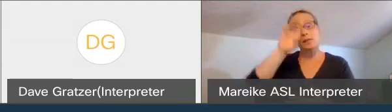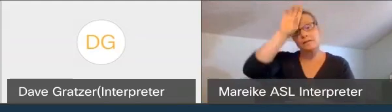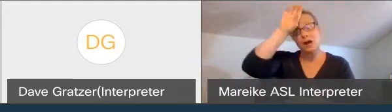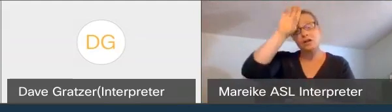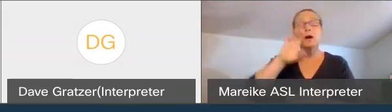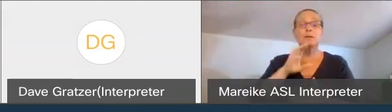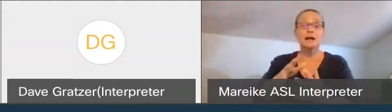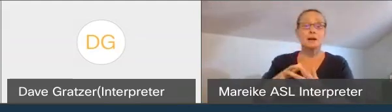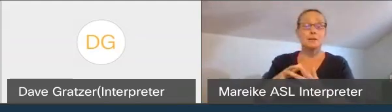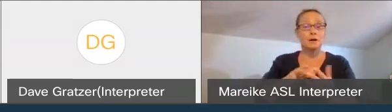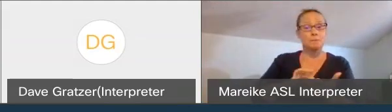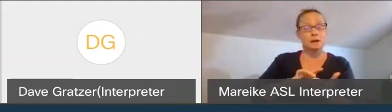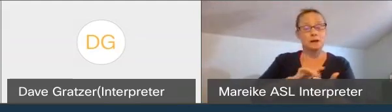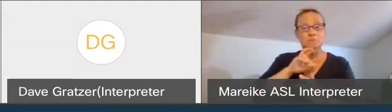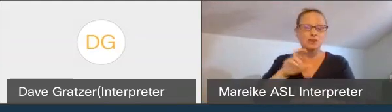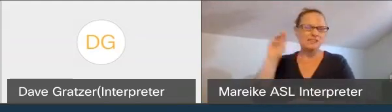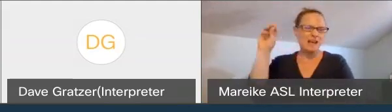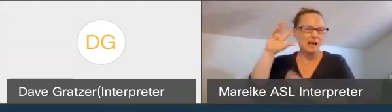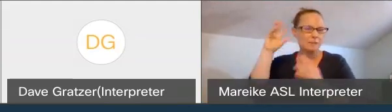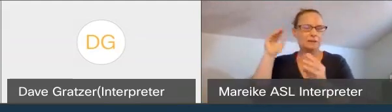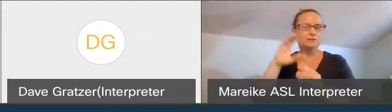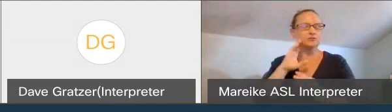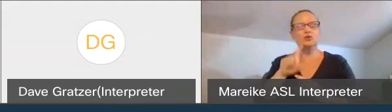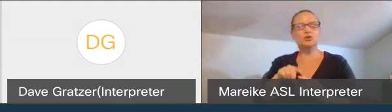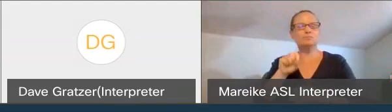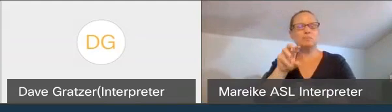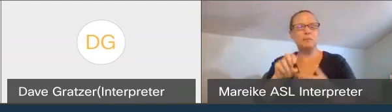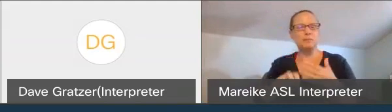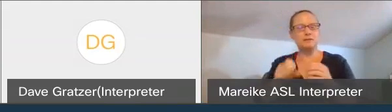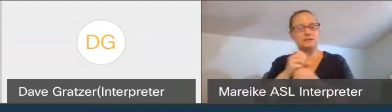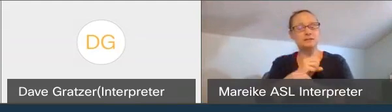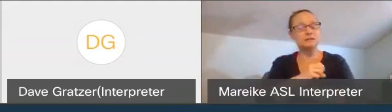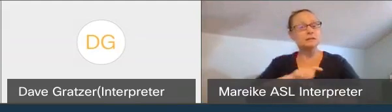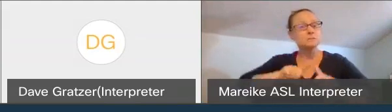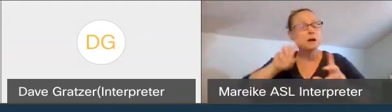our ambulance service weren't able to provide their numbers at this time. However, total at this moment